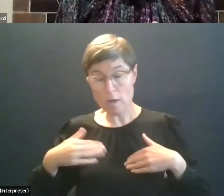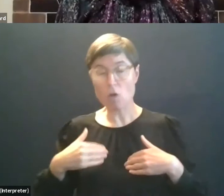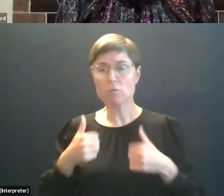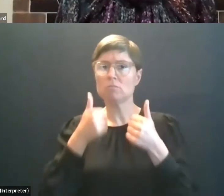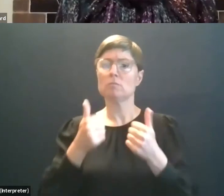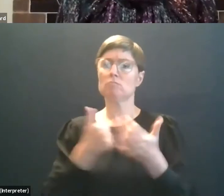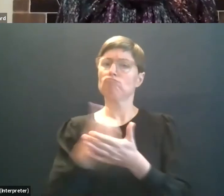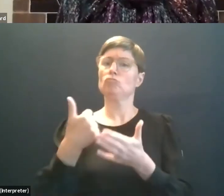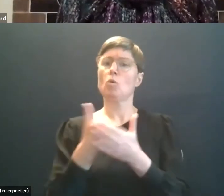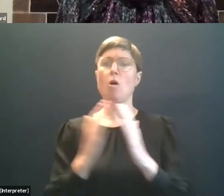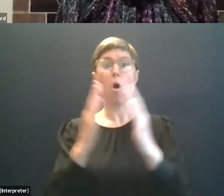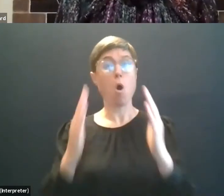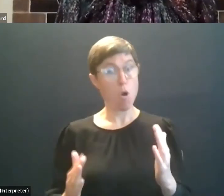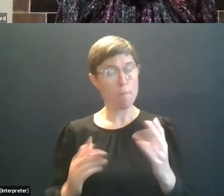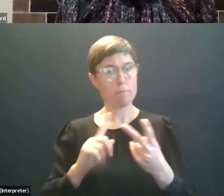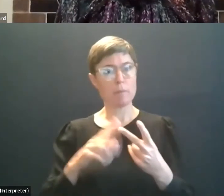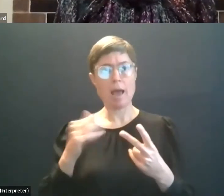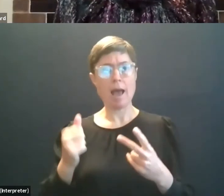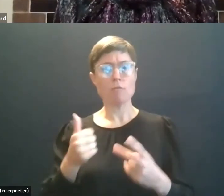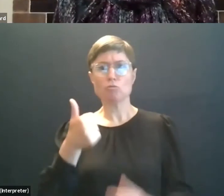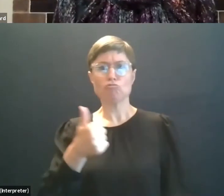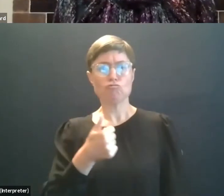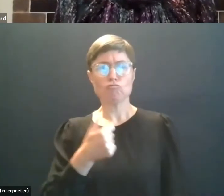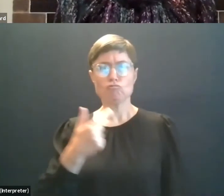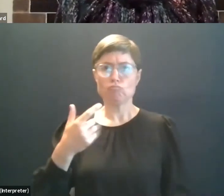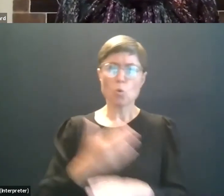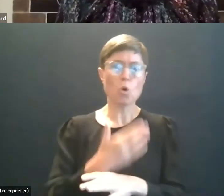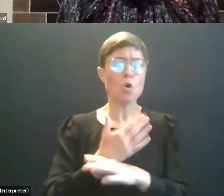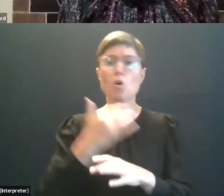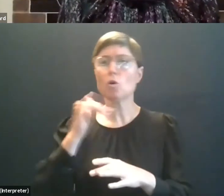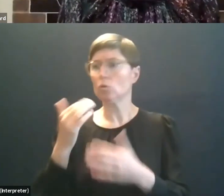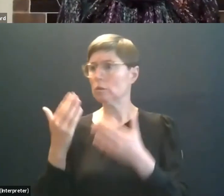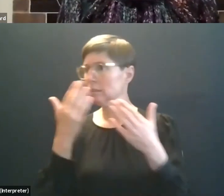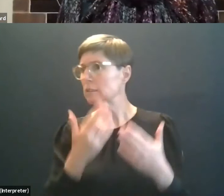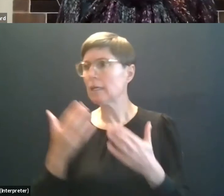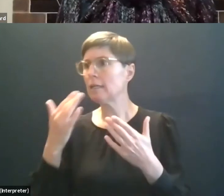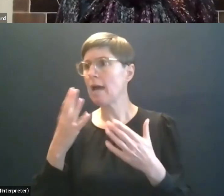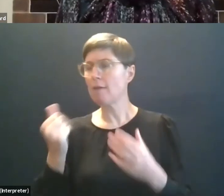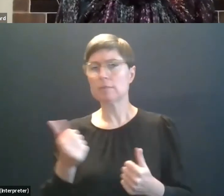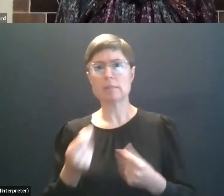purpose in life - now for many people that purpose is work, something that you get up